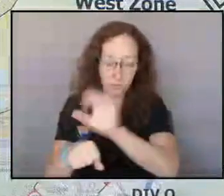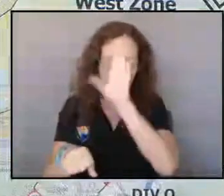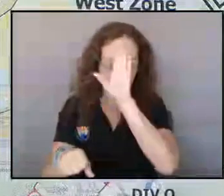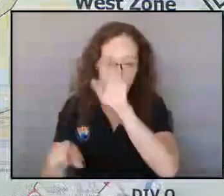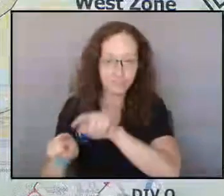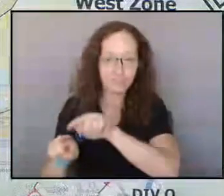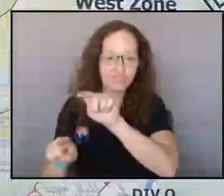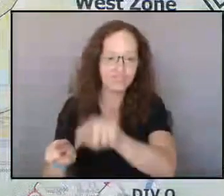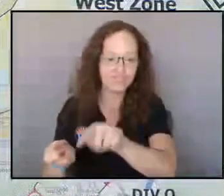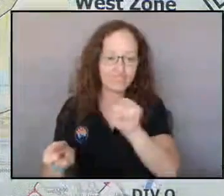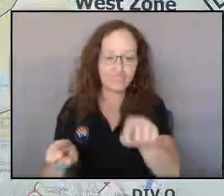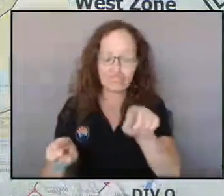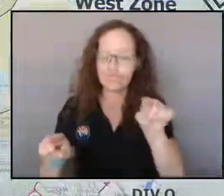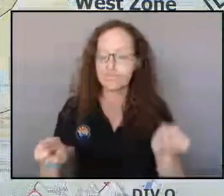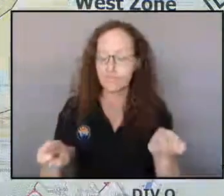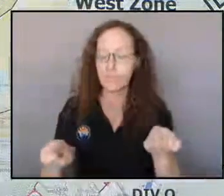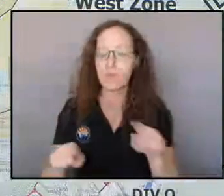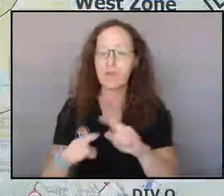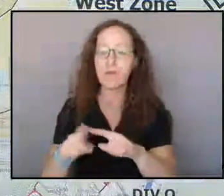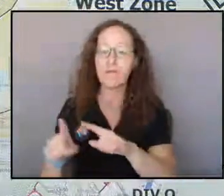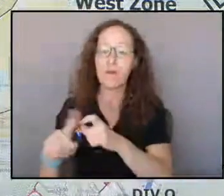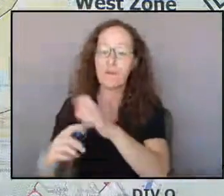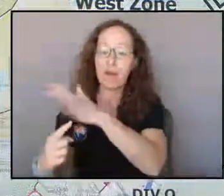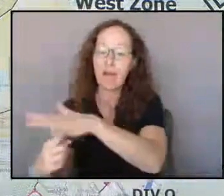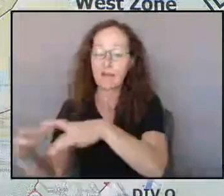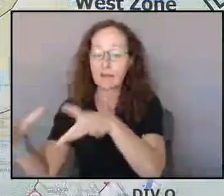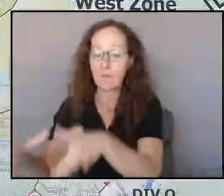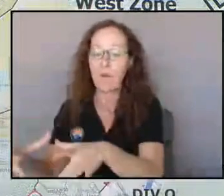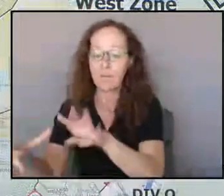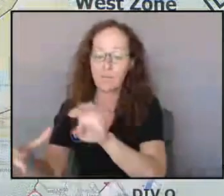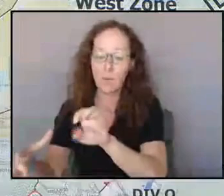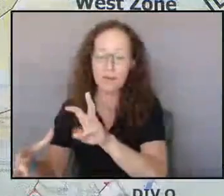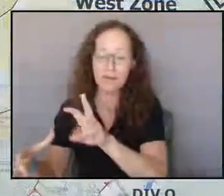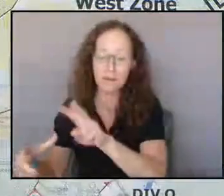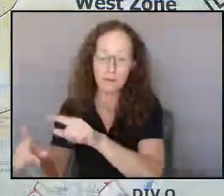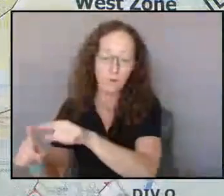DOWN TO ANGOSTURA, THEN WE'LL FOCUS ON THE SOUTH AND